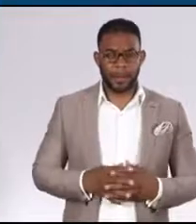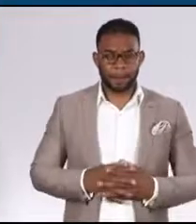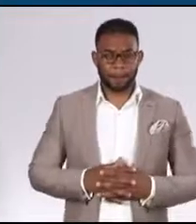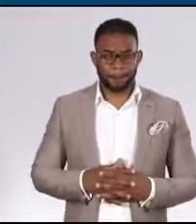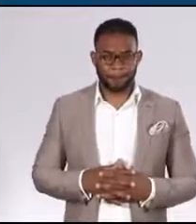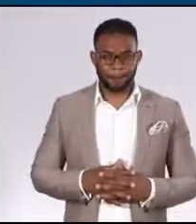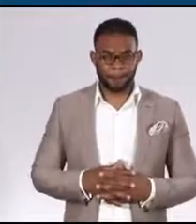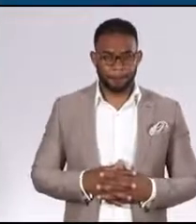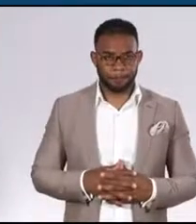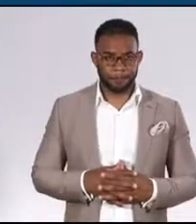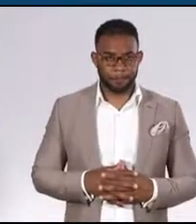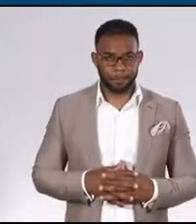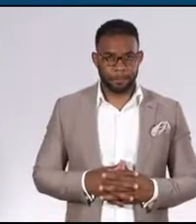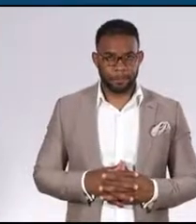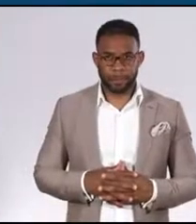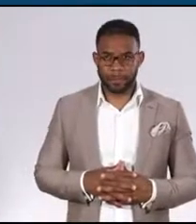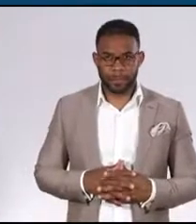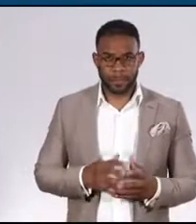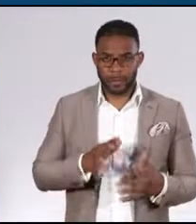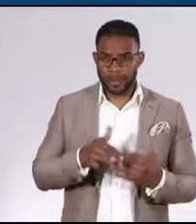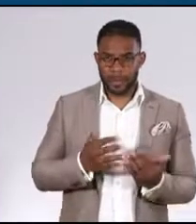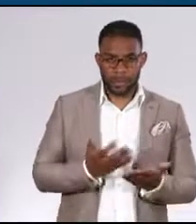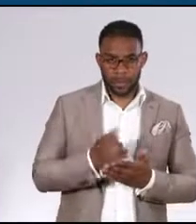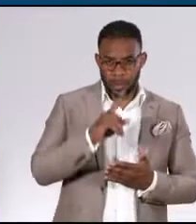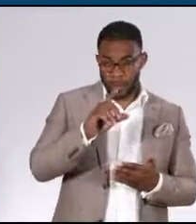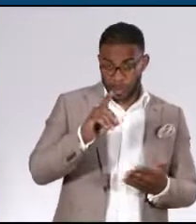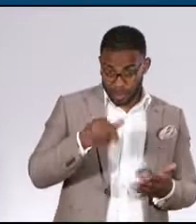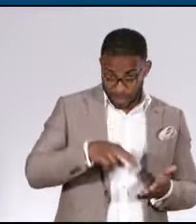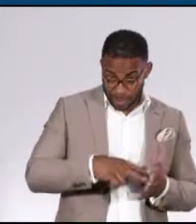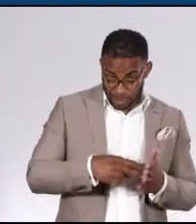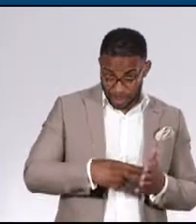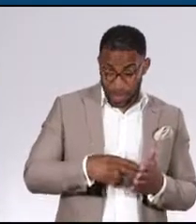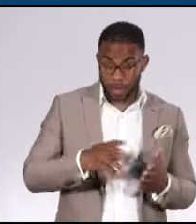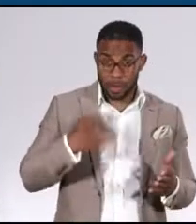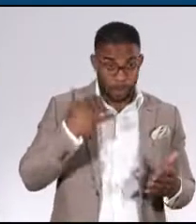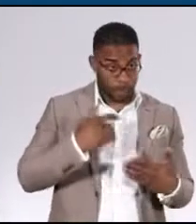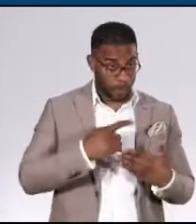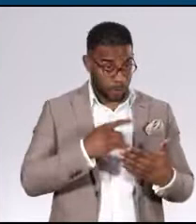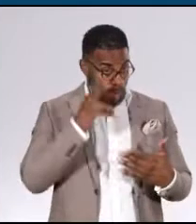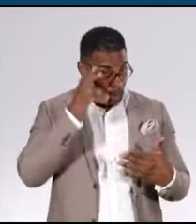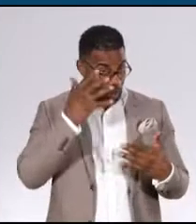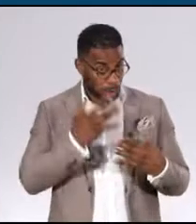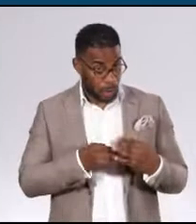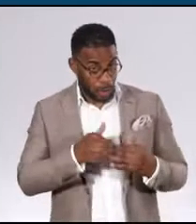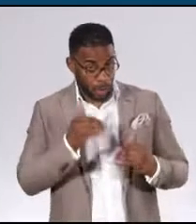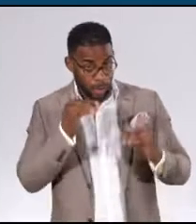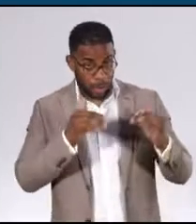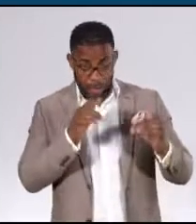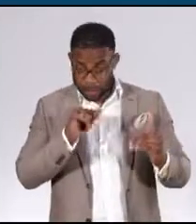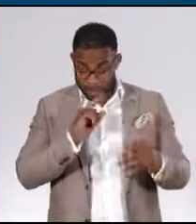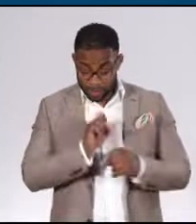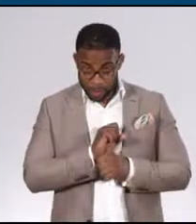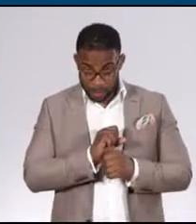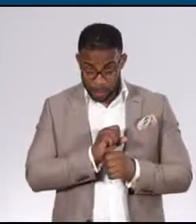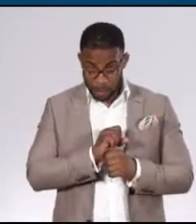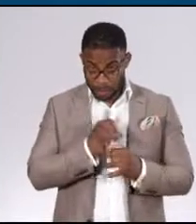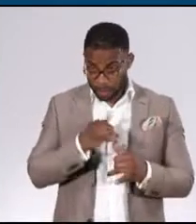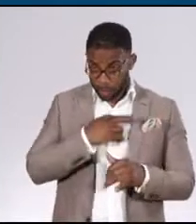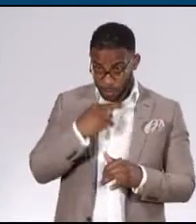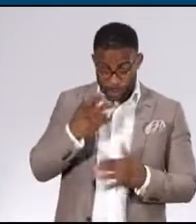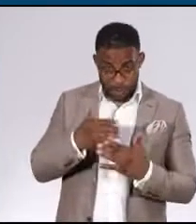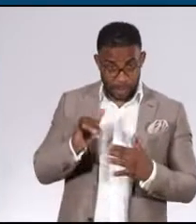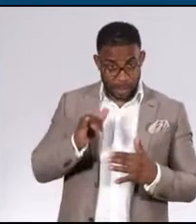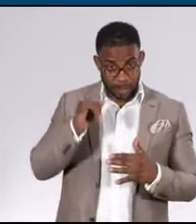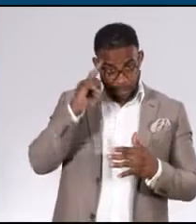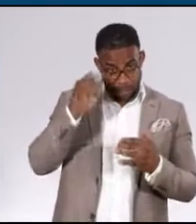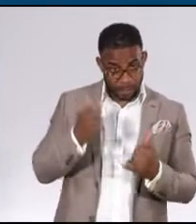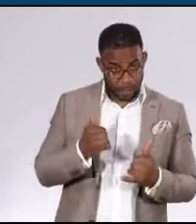Now there's all the sort of bags of question. Then does that mean well if we treat hearing loss and adults does, in fact, reduce the risk of things like dimensions, other average health outcomes?